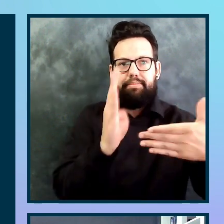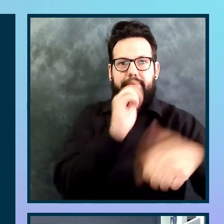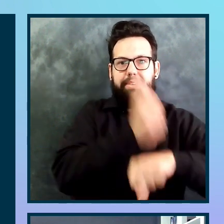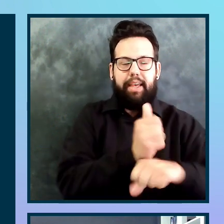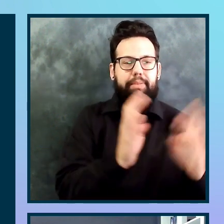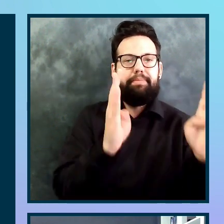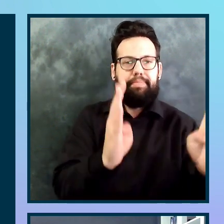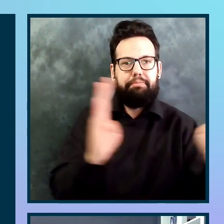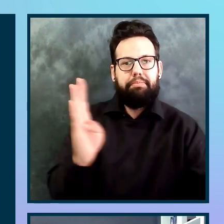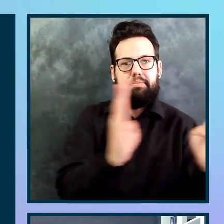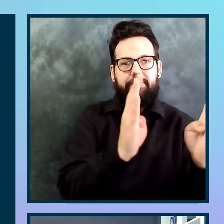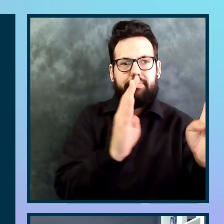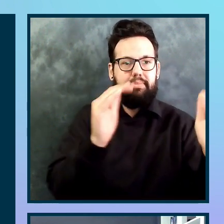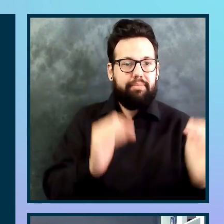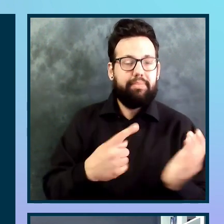that are between five dollars and $20.